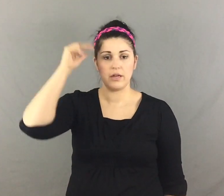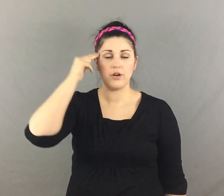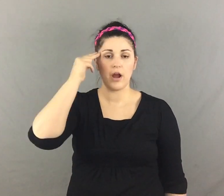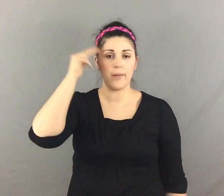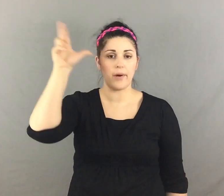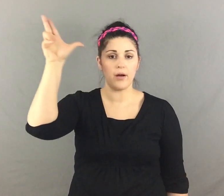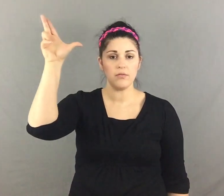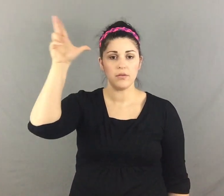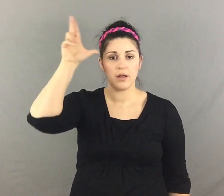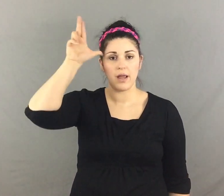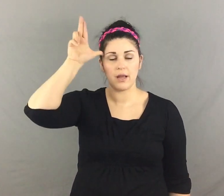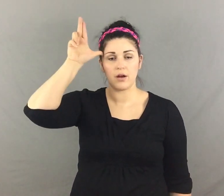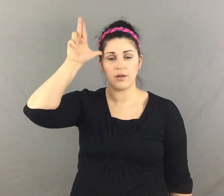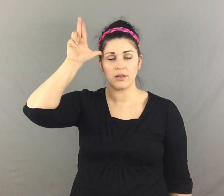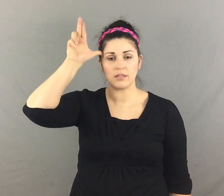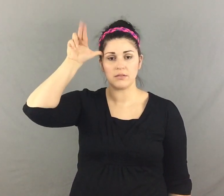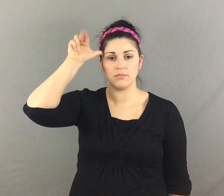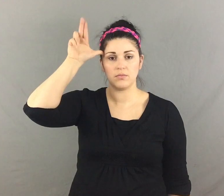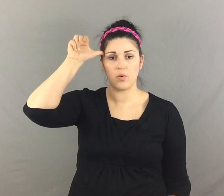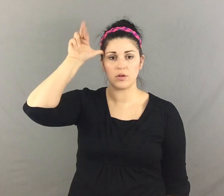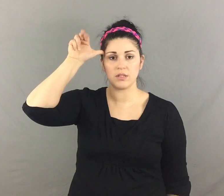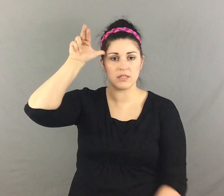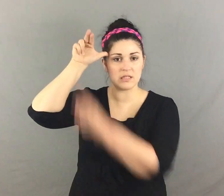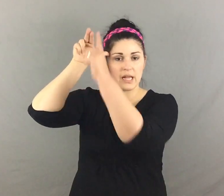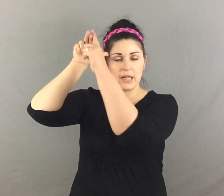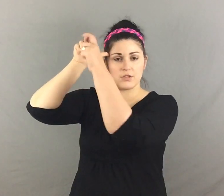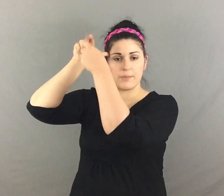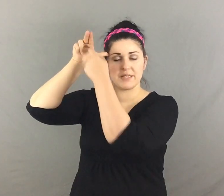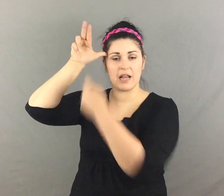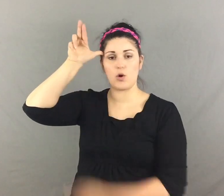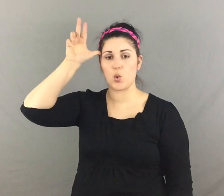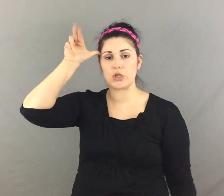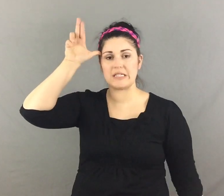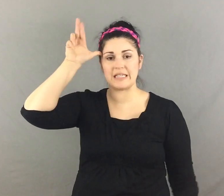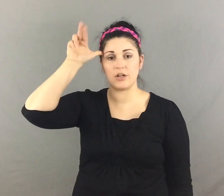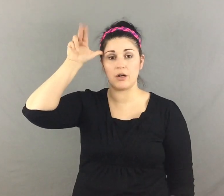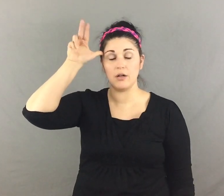near your eyebrow and go this course. This is like, it's representing the horse's ear.